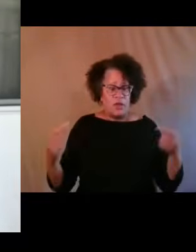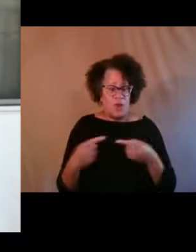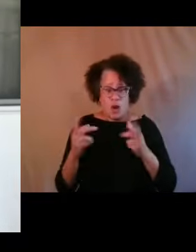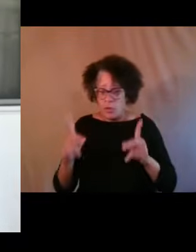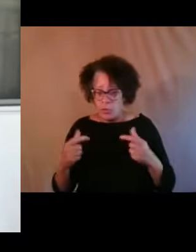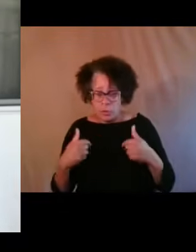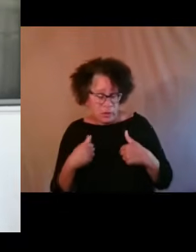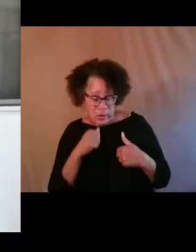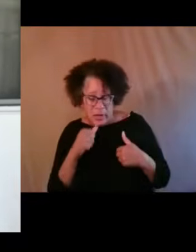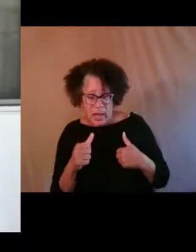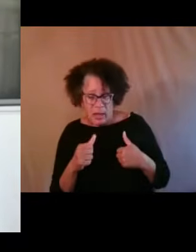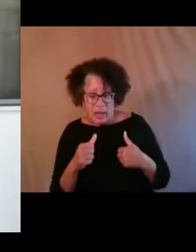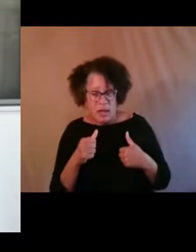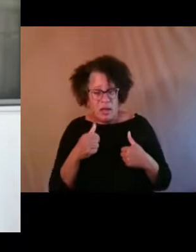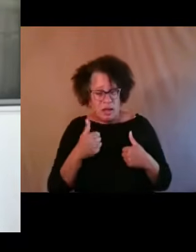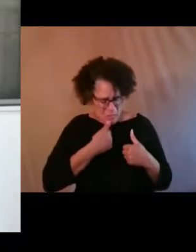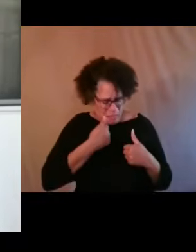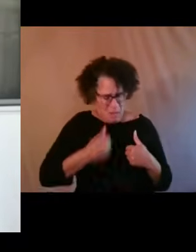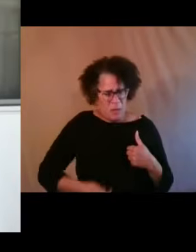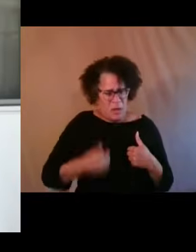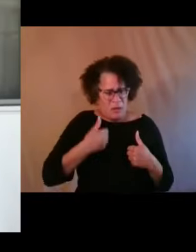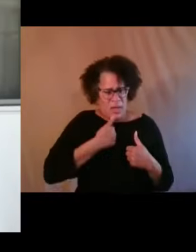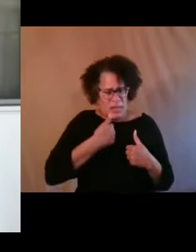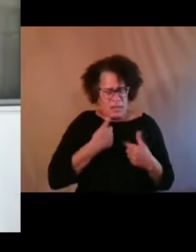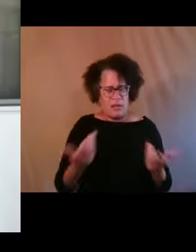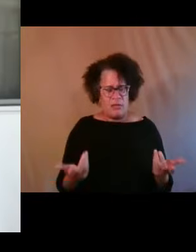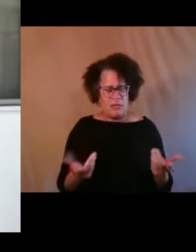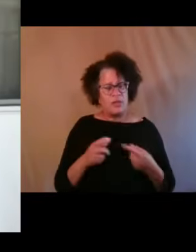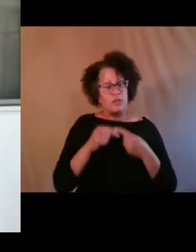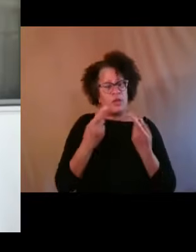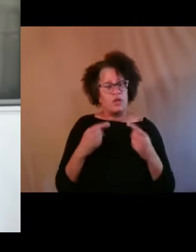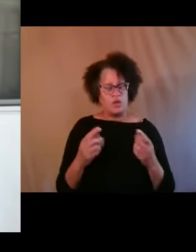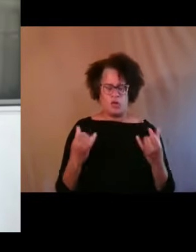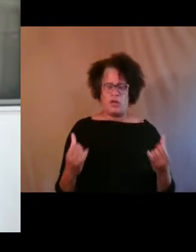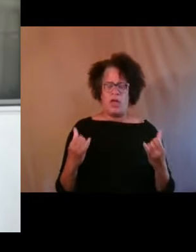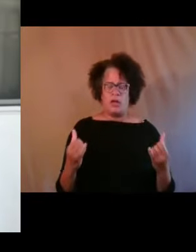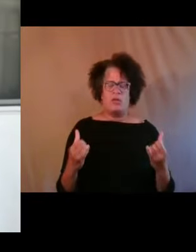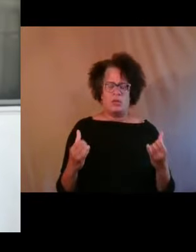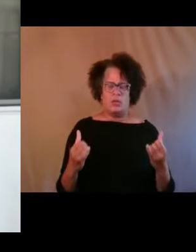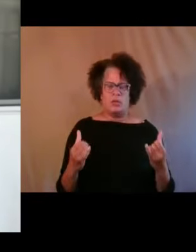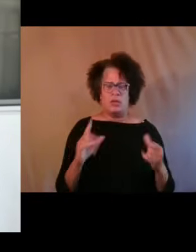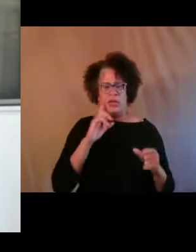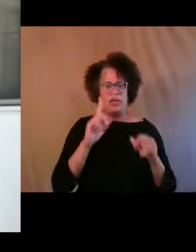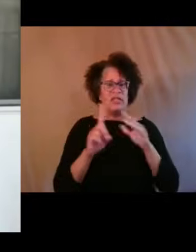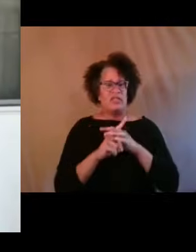just being yourself. And especially during these times to where existing feels so much